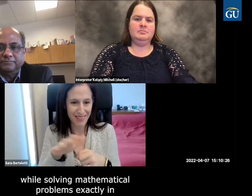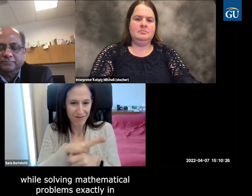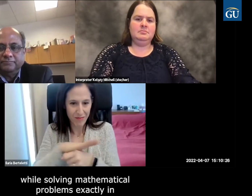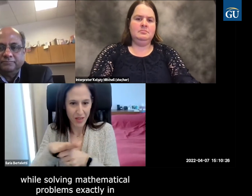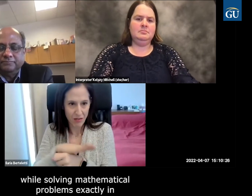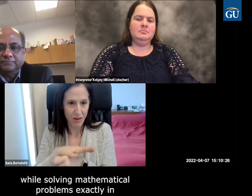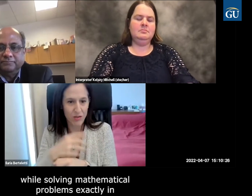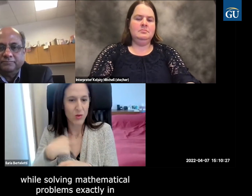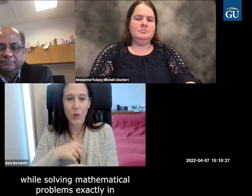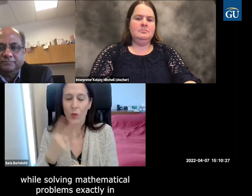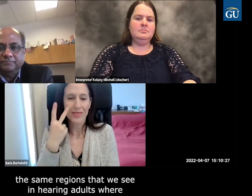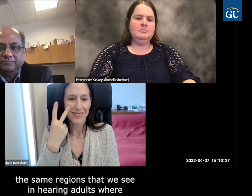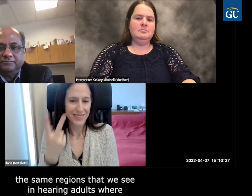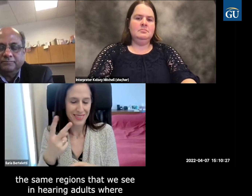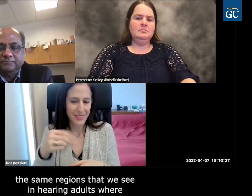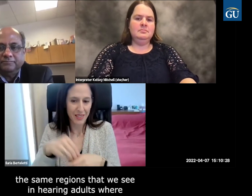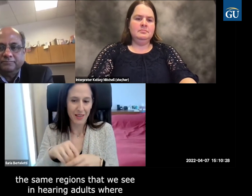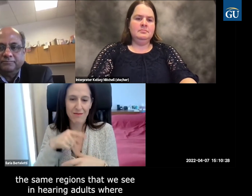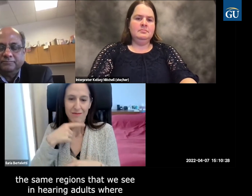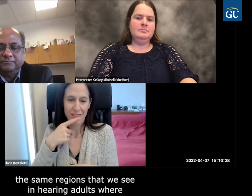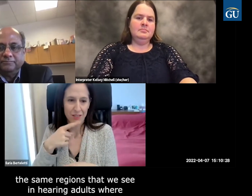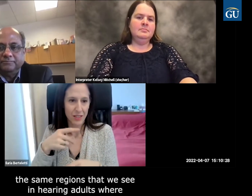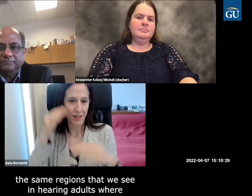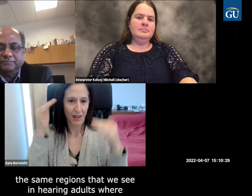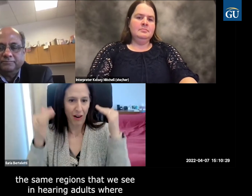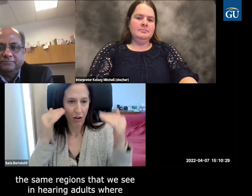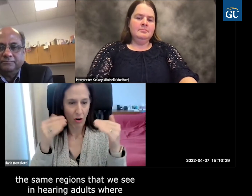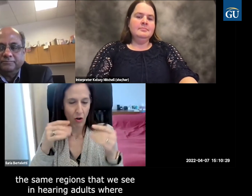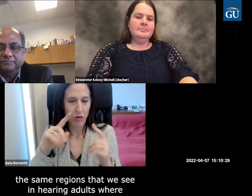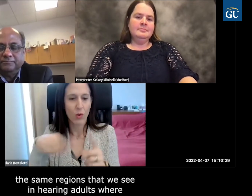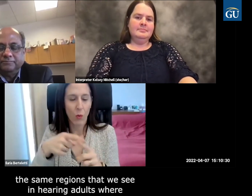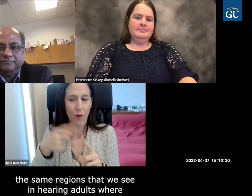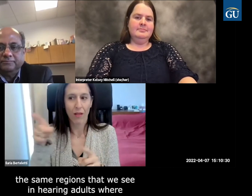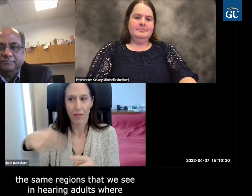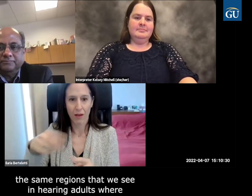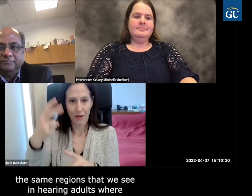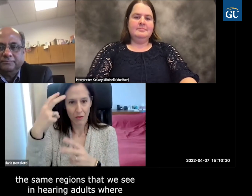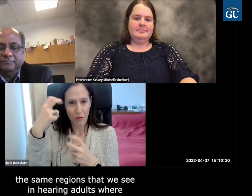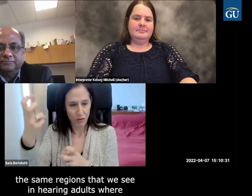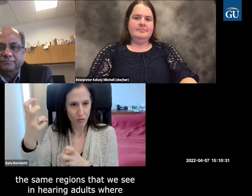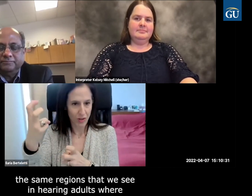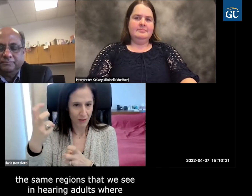exactly in the same regions that we see